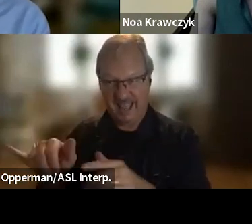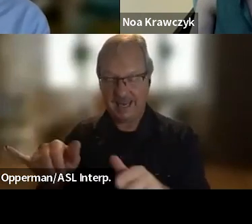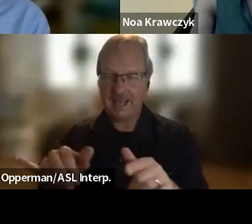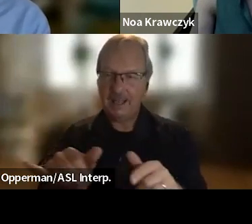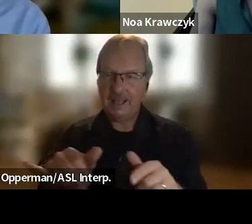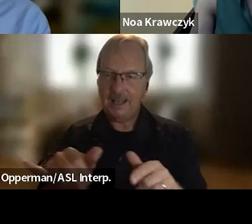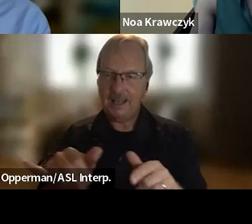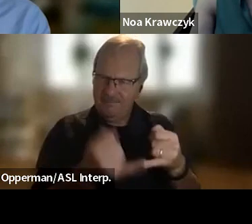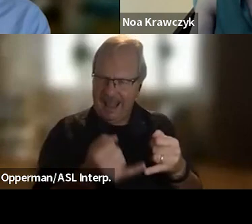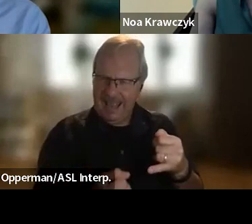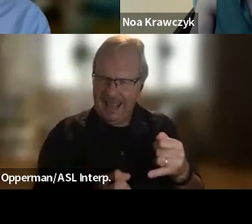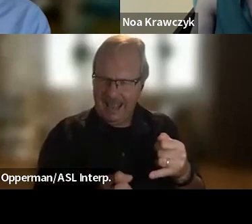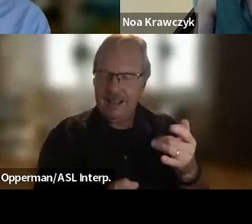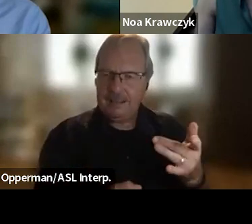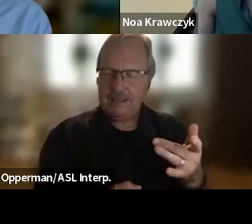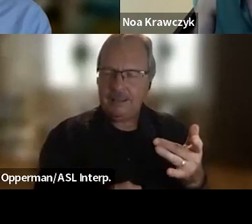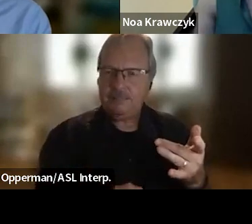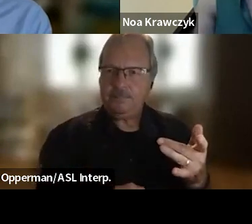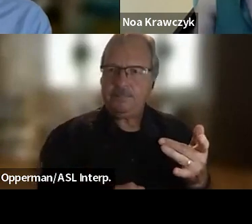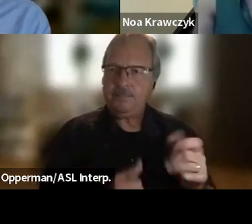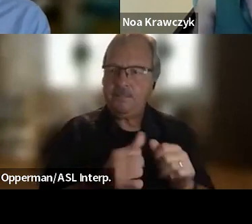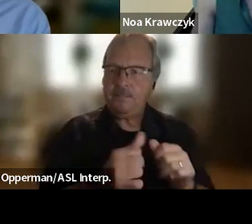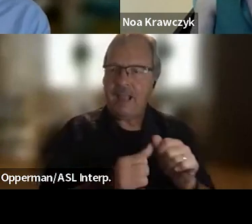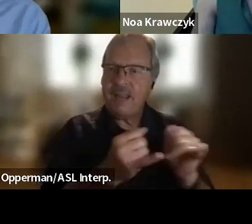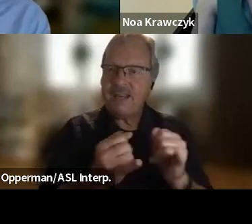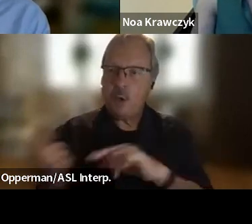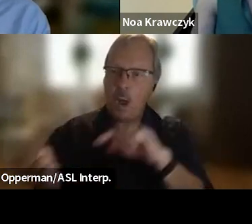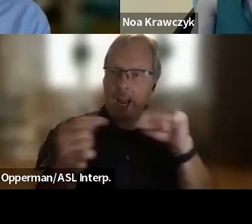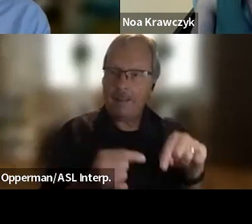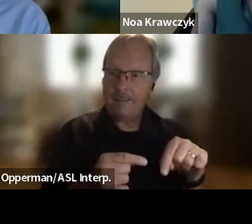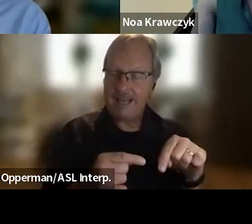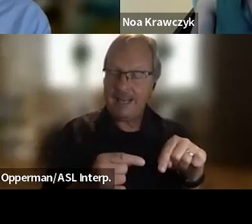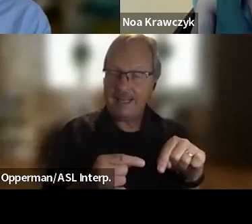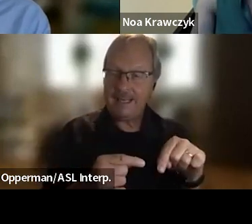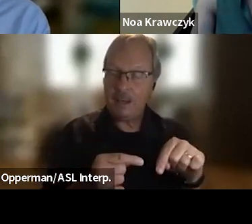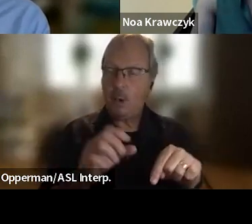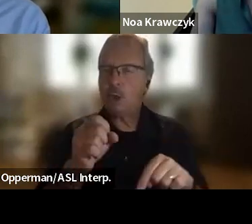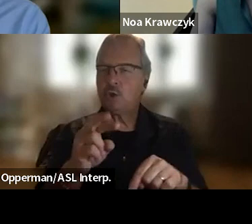every individual coming in is going to be screened by a nurse.